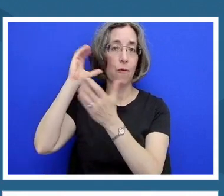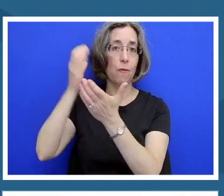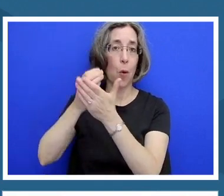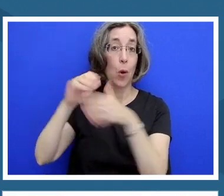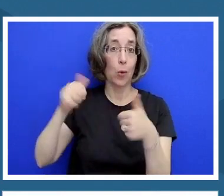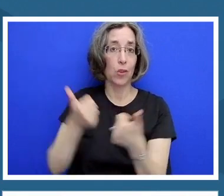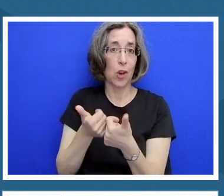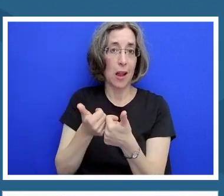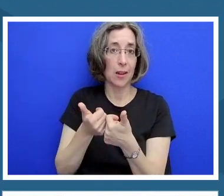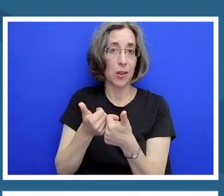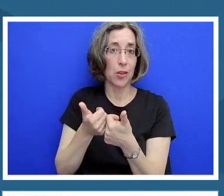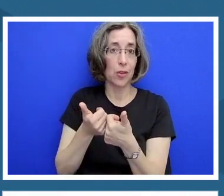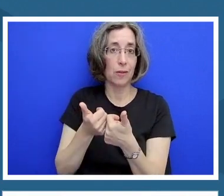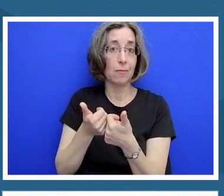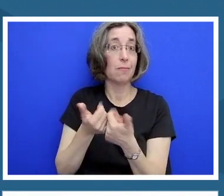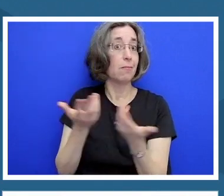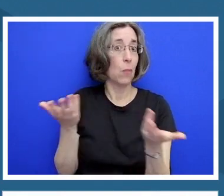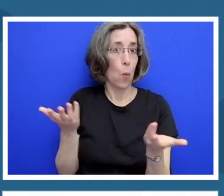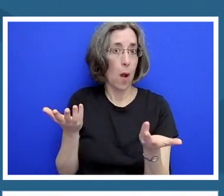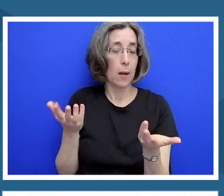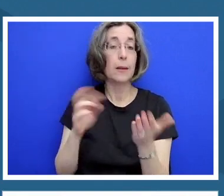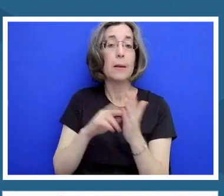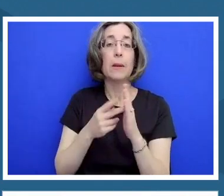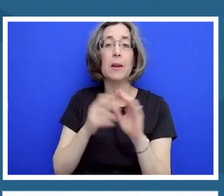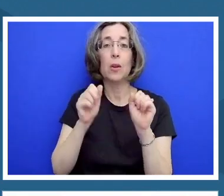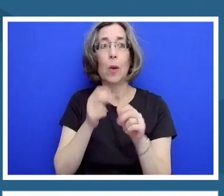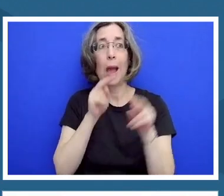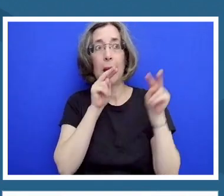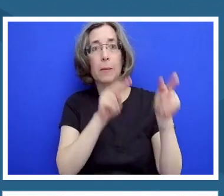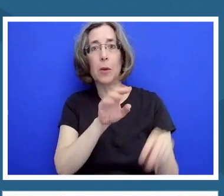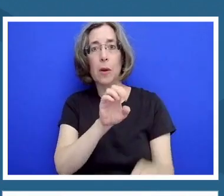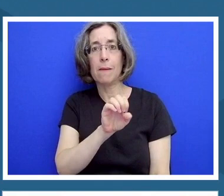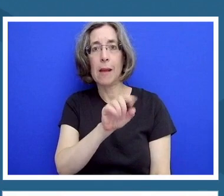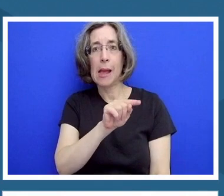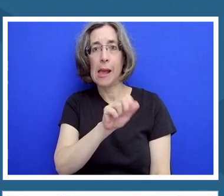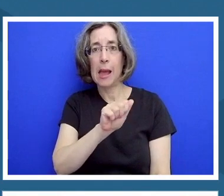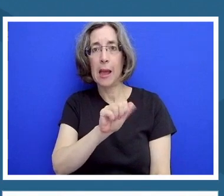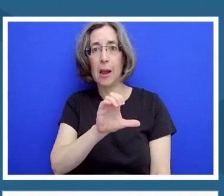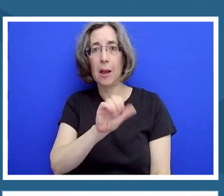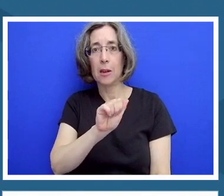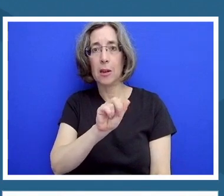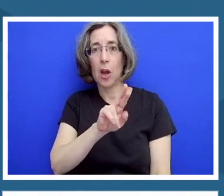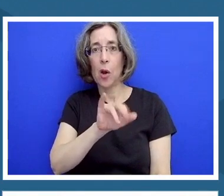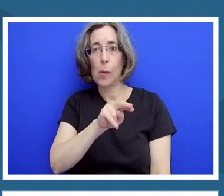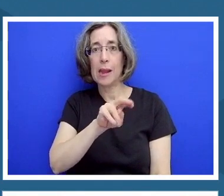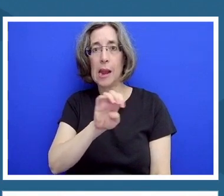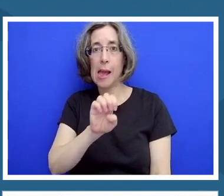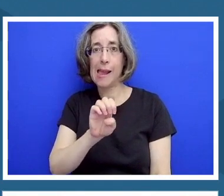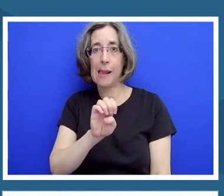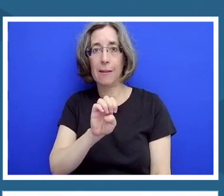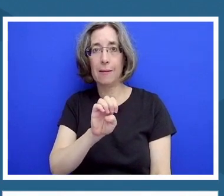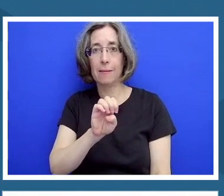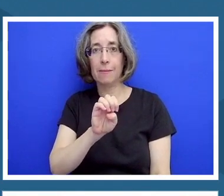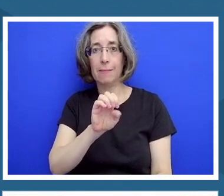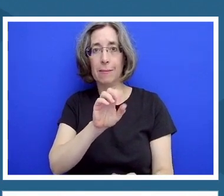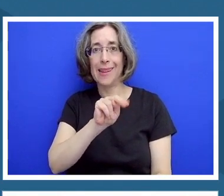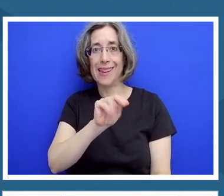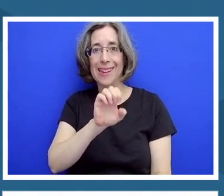uh the ada karina and the karina nebula which you might be a little familiar now if you've been following the james webb